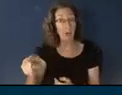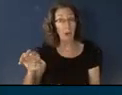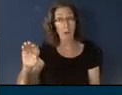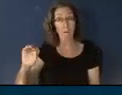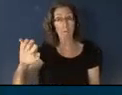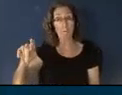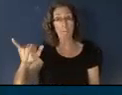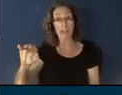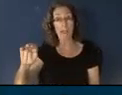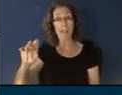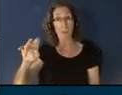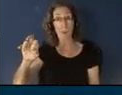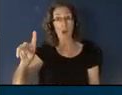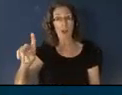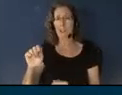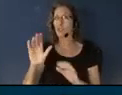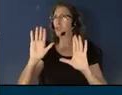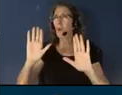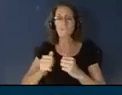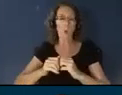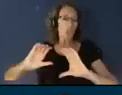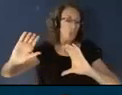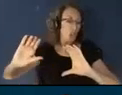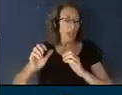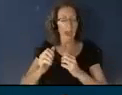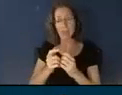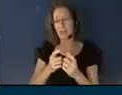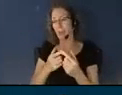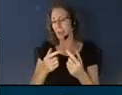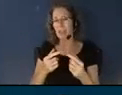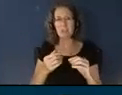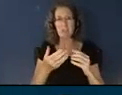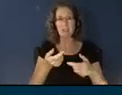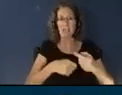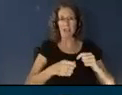chat and send messages in addition to or actually instead of email because as Tom mentioned,